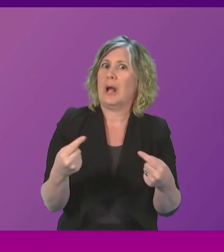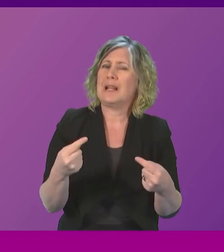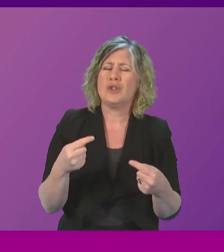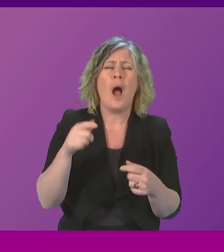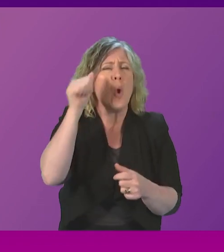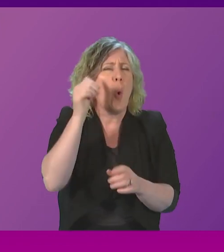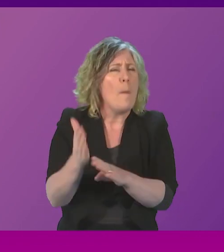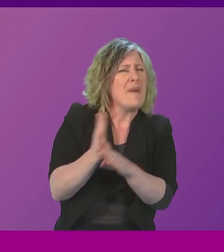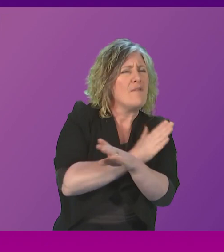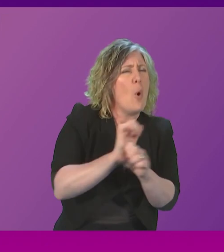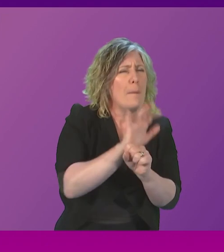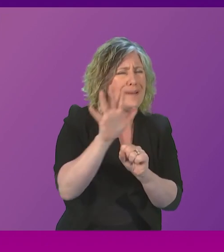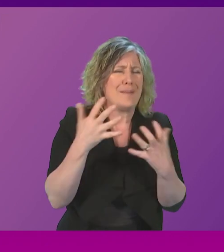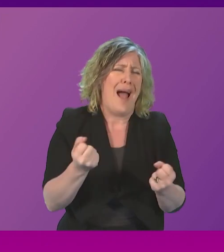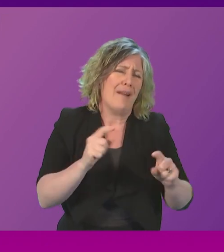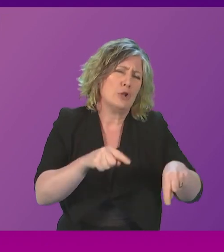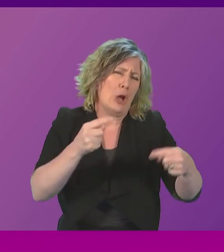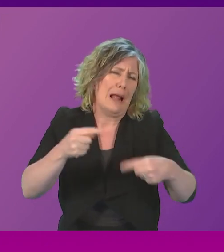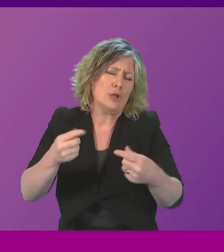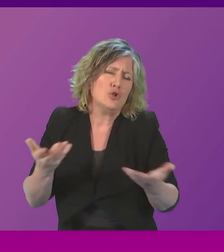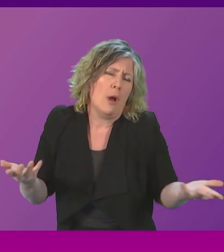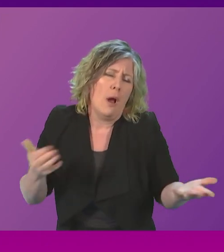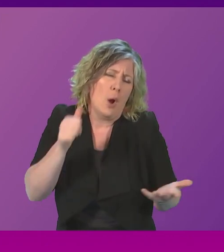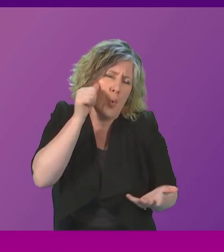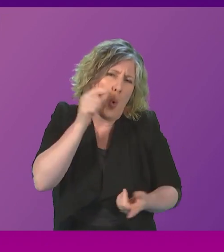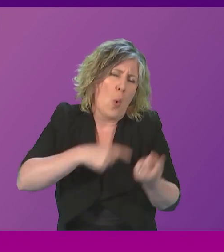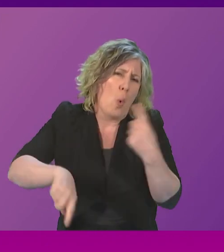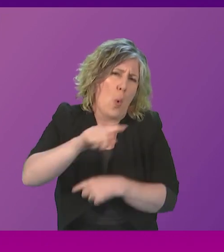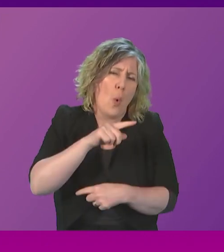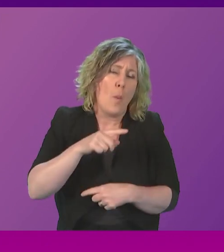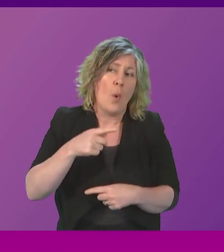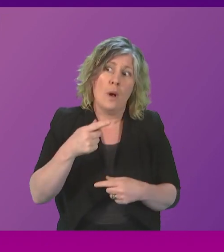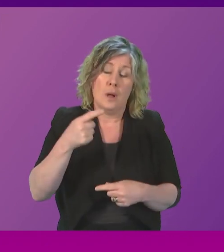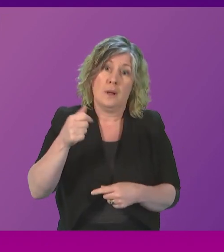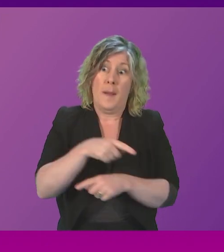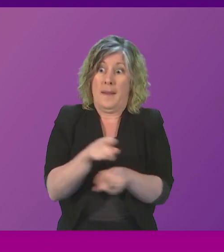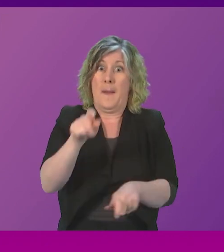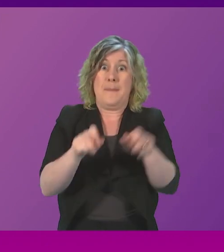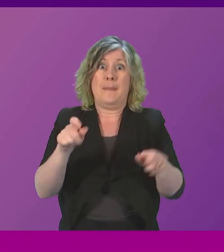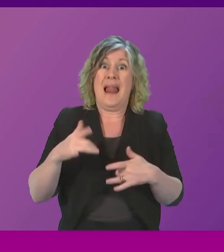However, all of us who have lived through the past few years will acknowledge that the